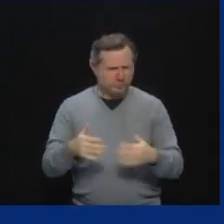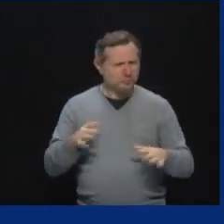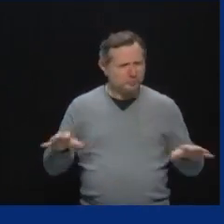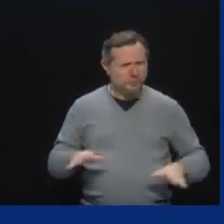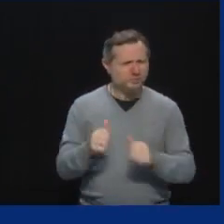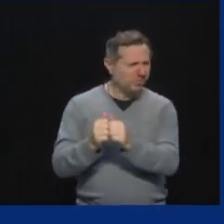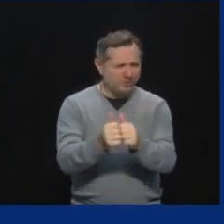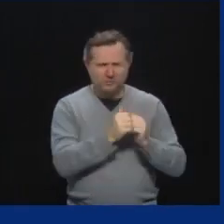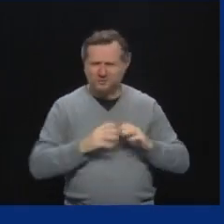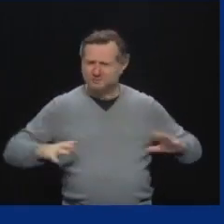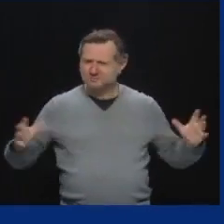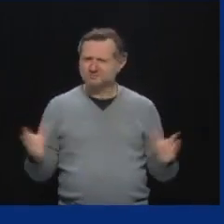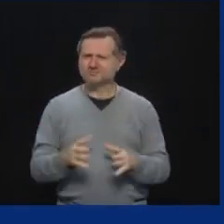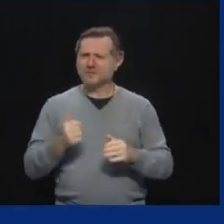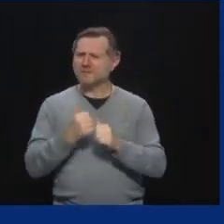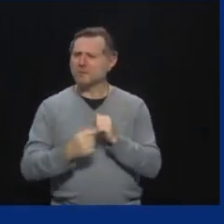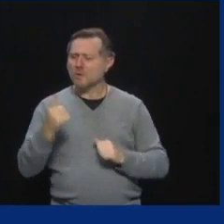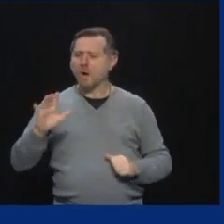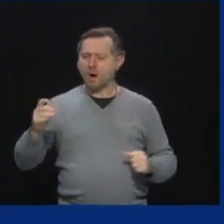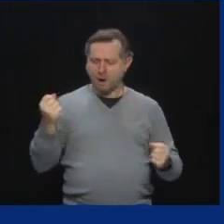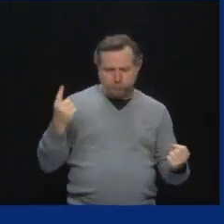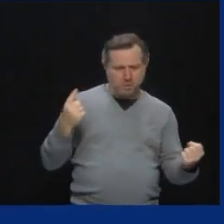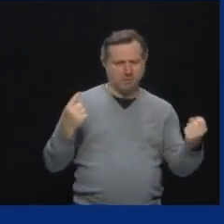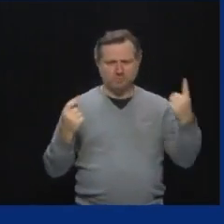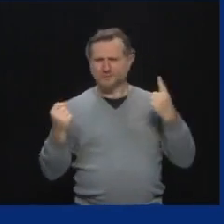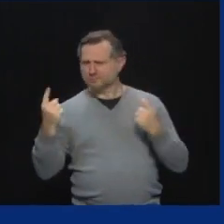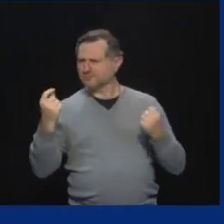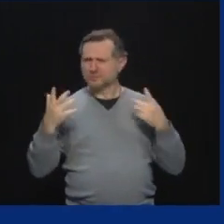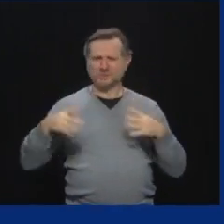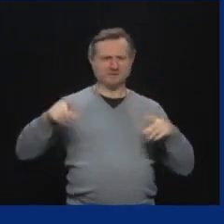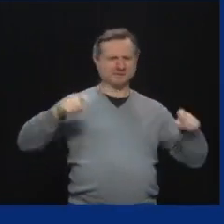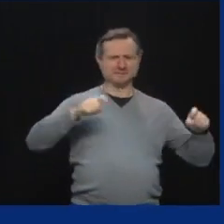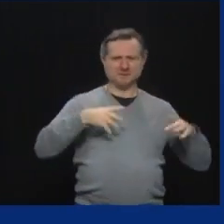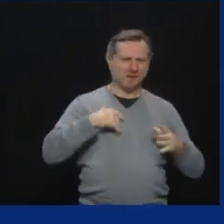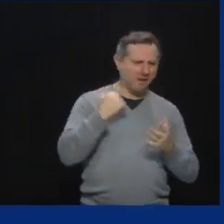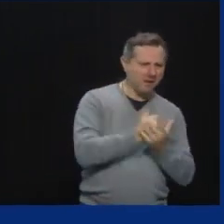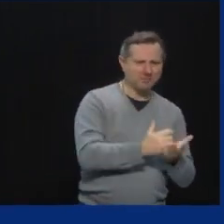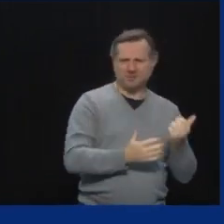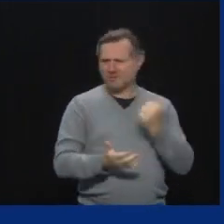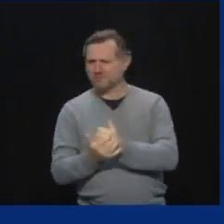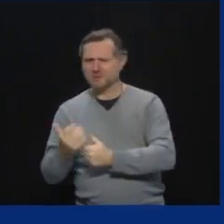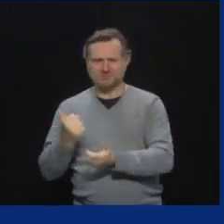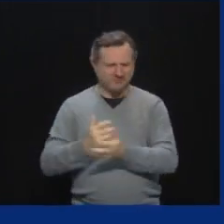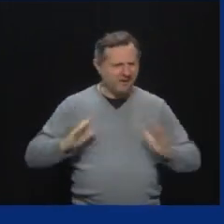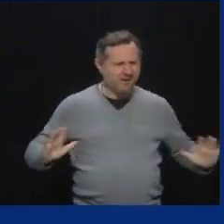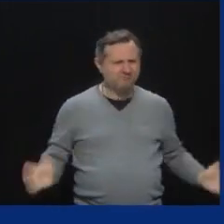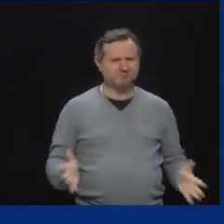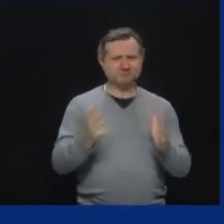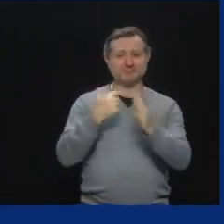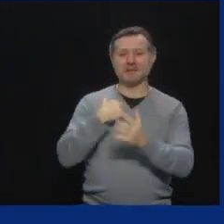the mandate, who are willing to help help their fellow new Yorkers. And that's what I love so much about this state, the willingness to do whatever